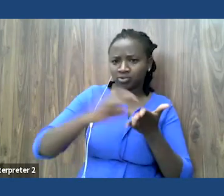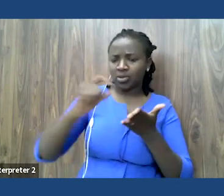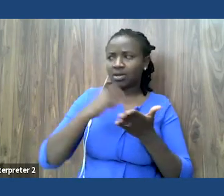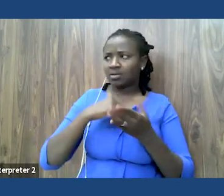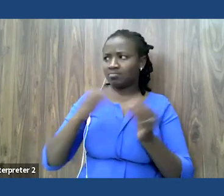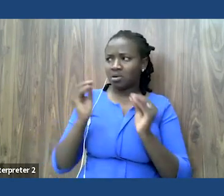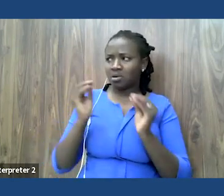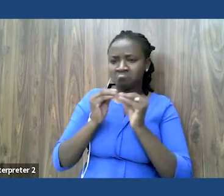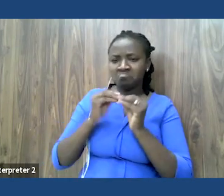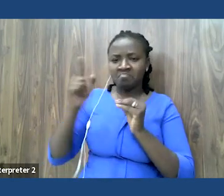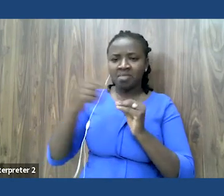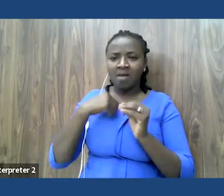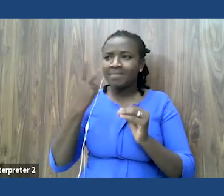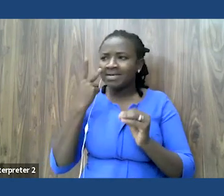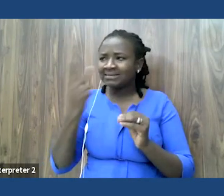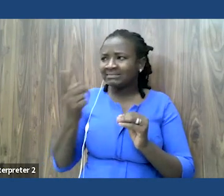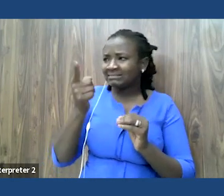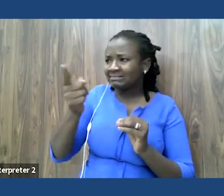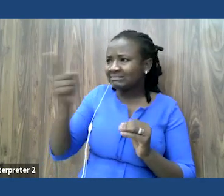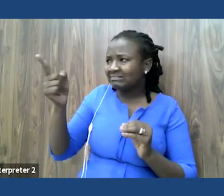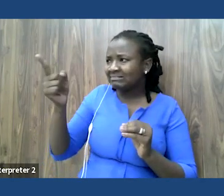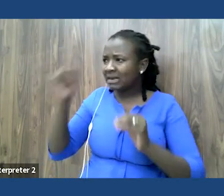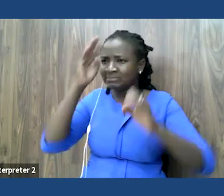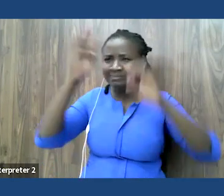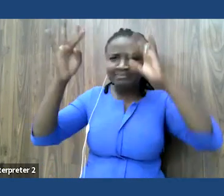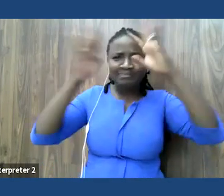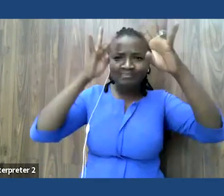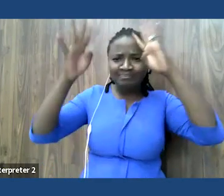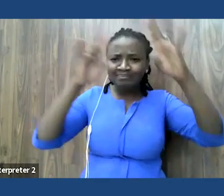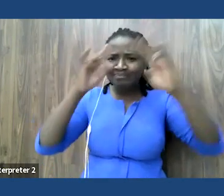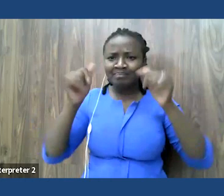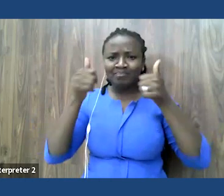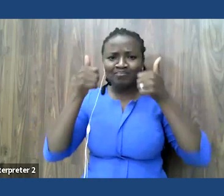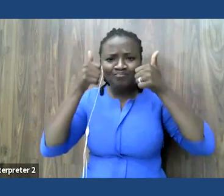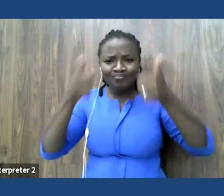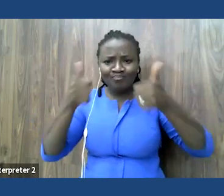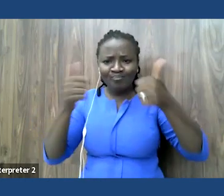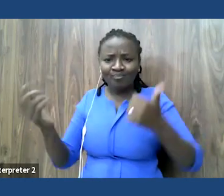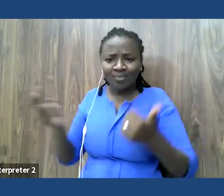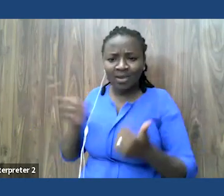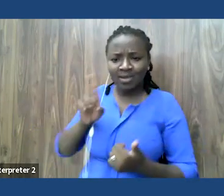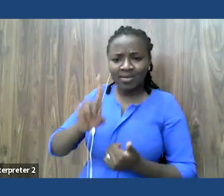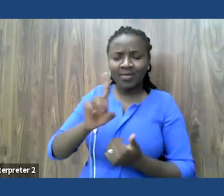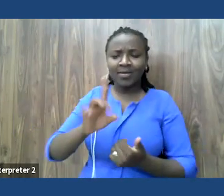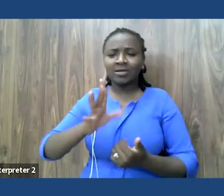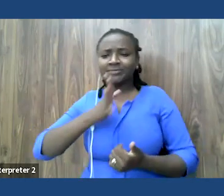these innovators bringing their best thinking to solving a lot of these challenges, a lot